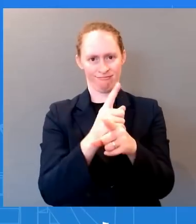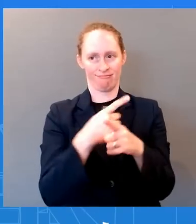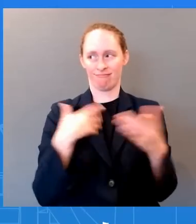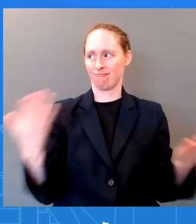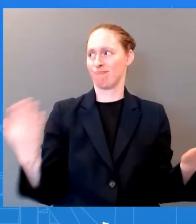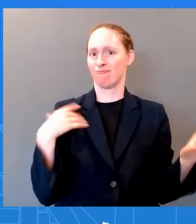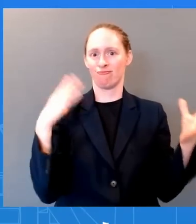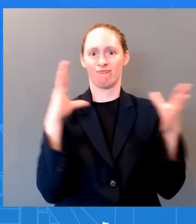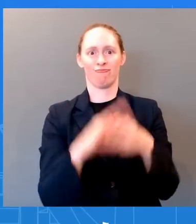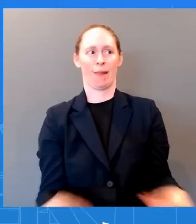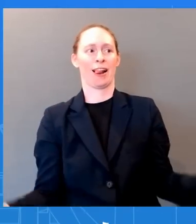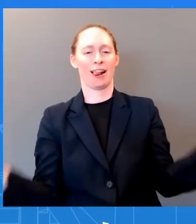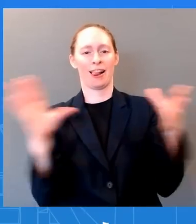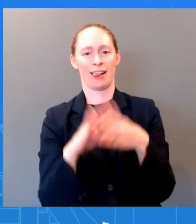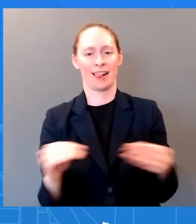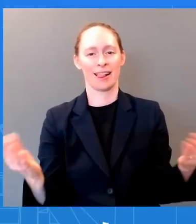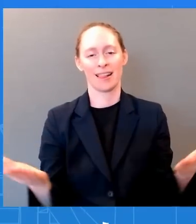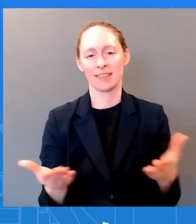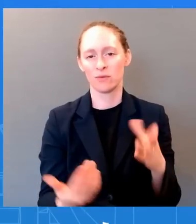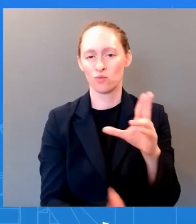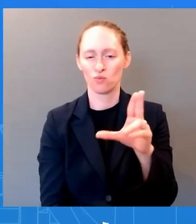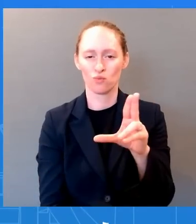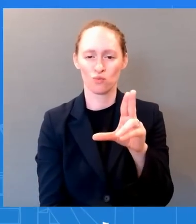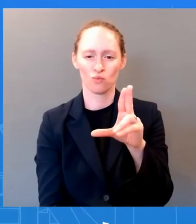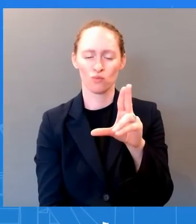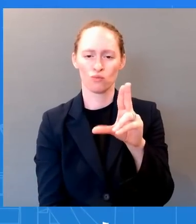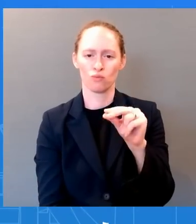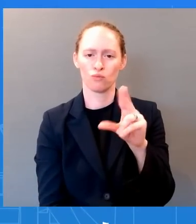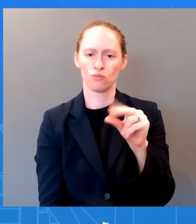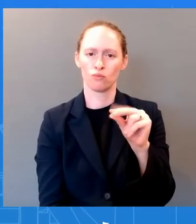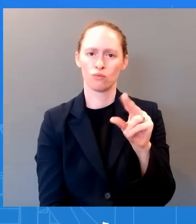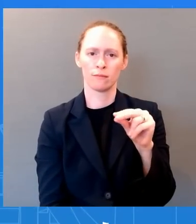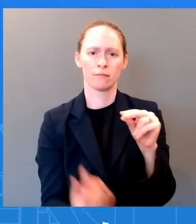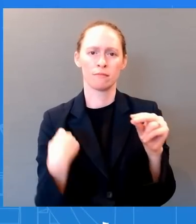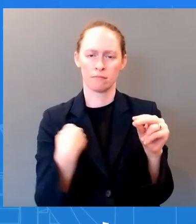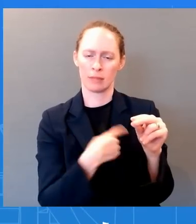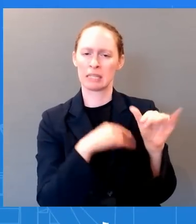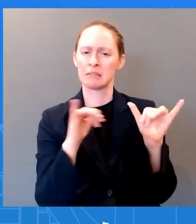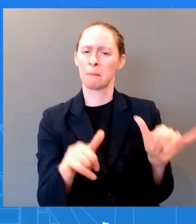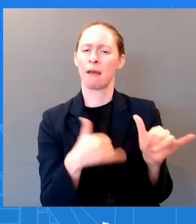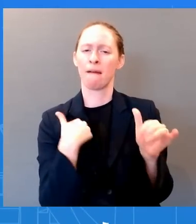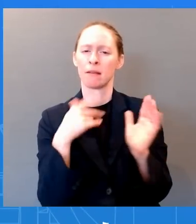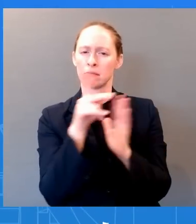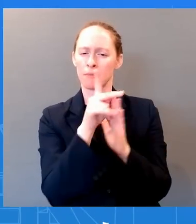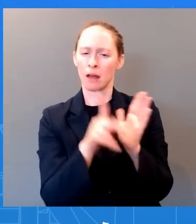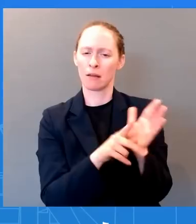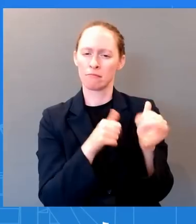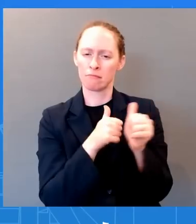to these negotiations from the start. If Iran is prepared to comply with its commitments